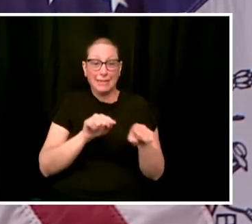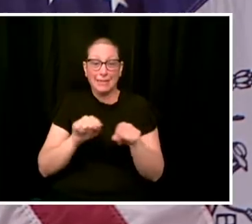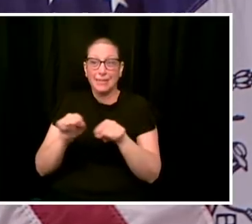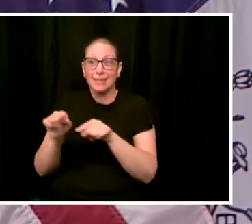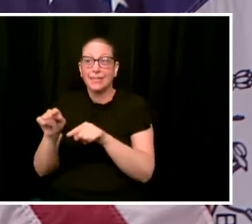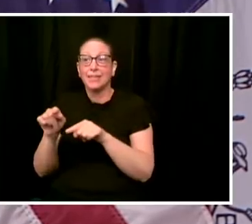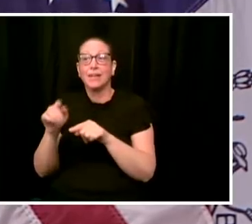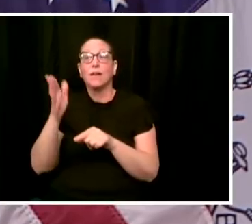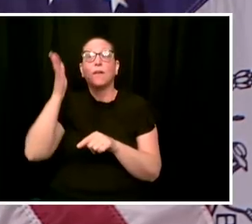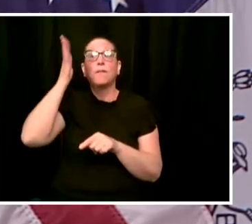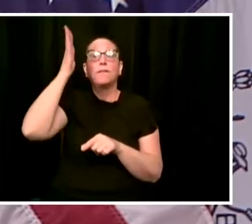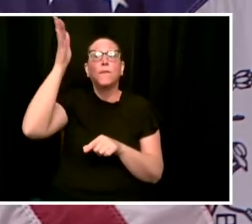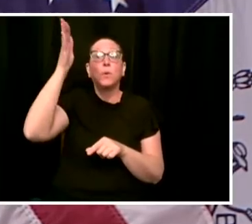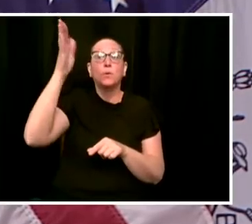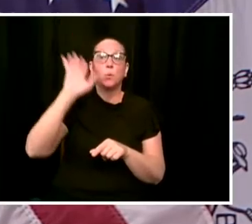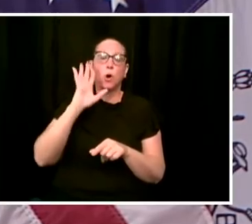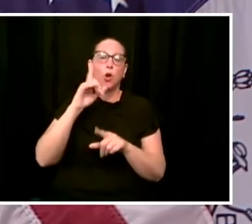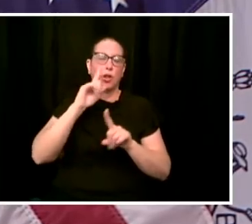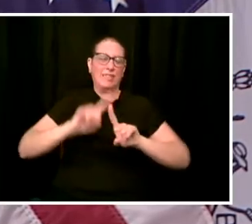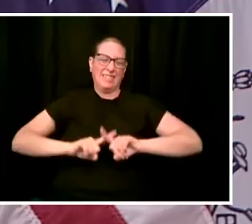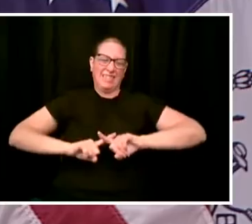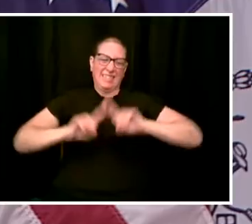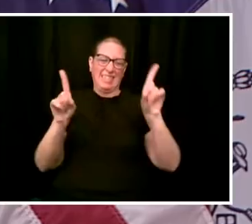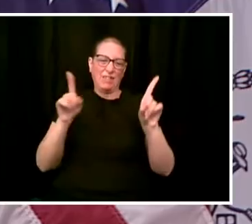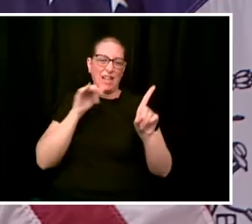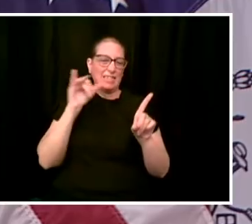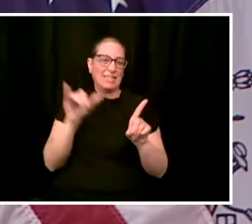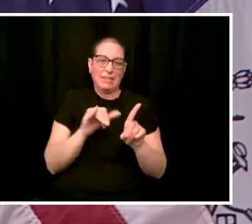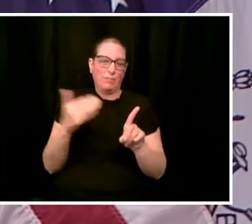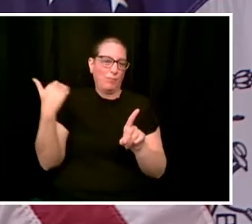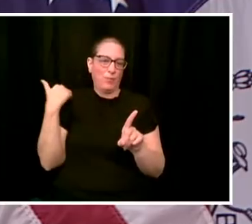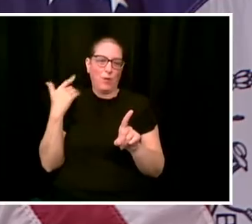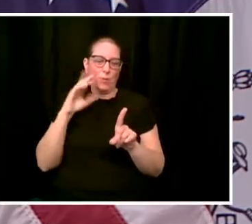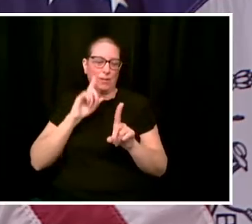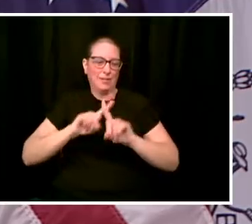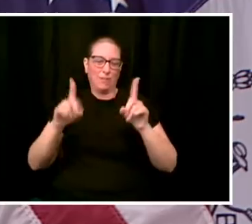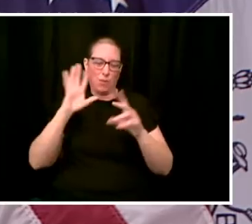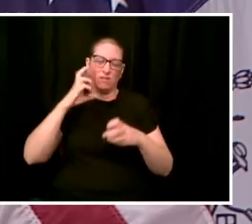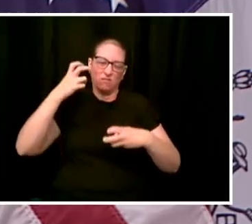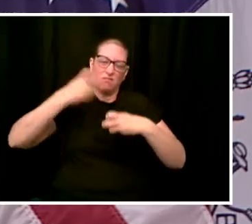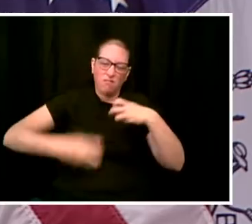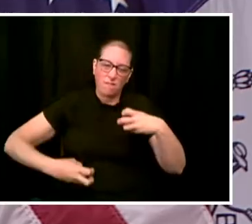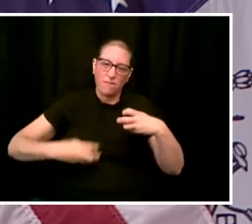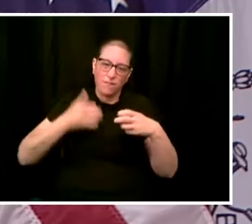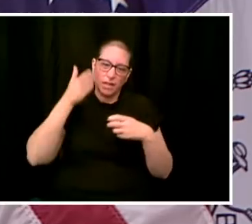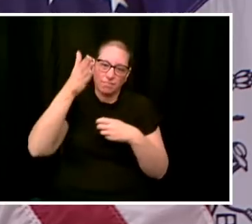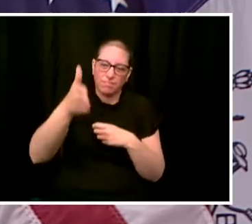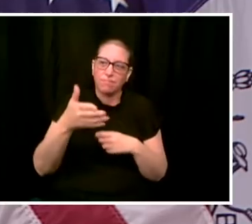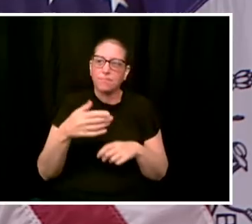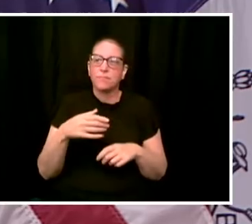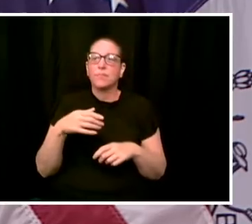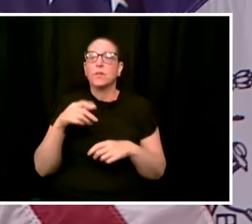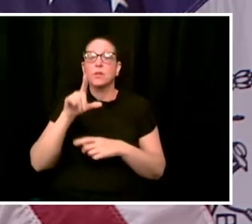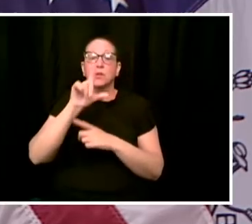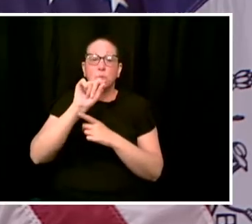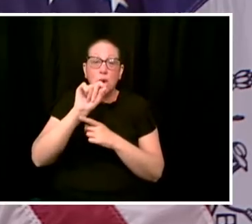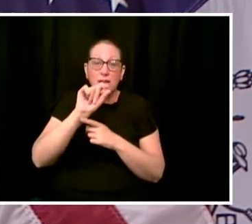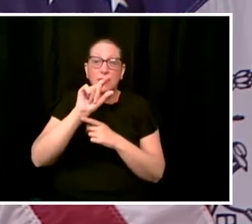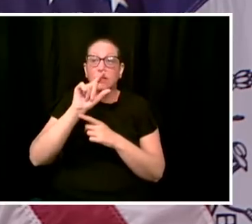AND I THINK THE FACT IS THAT FOR SMALL BUSINESS IT WILL NOT BE BUSINESS AS